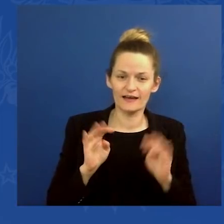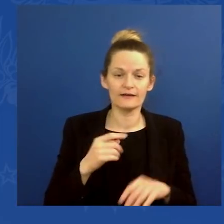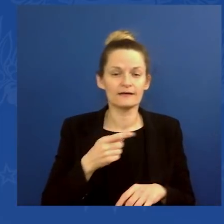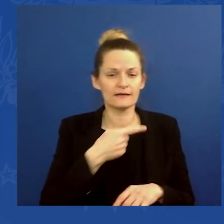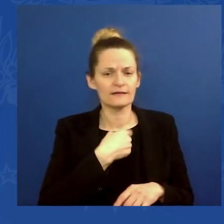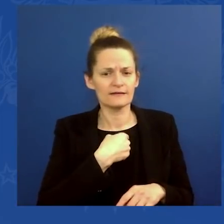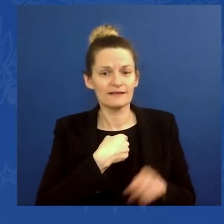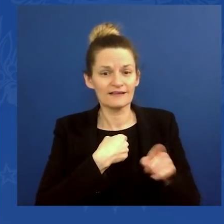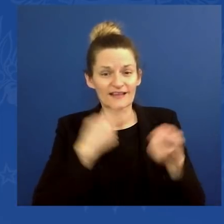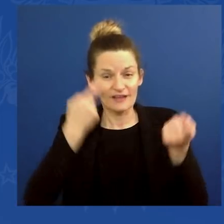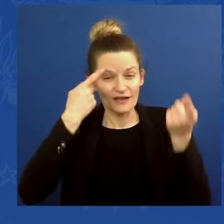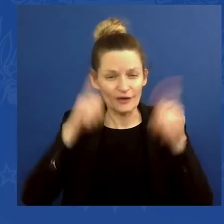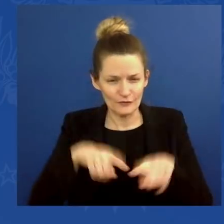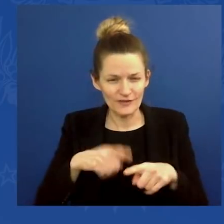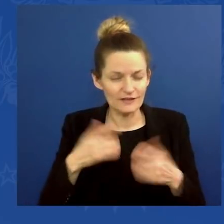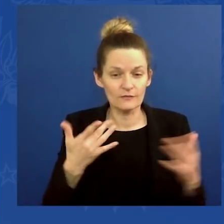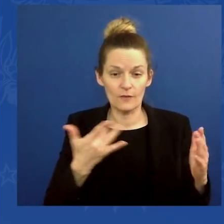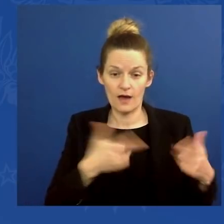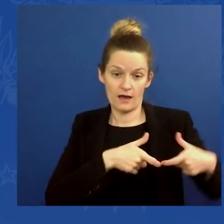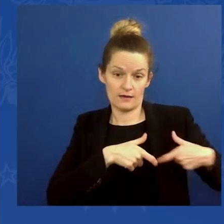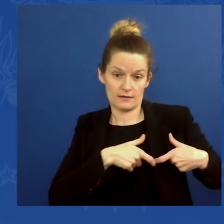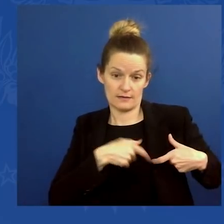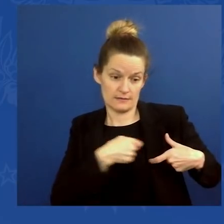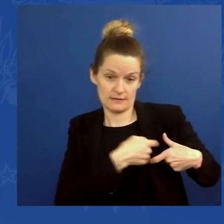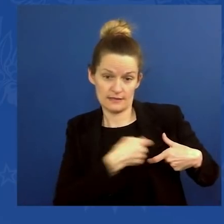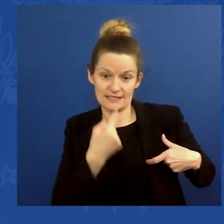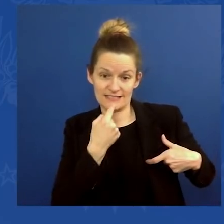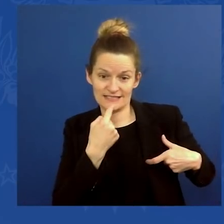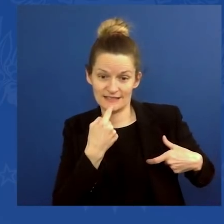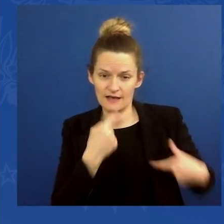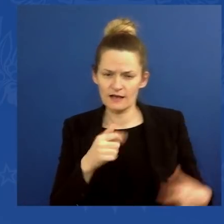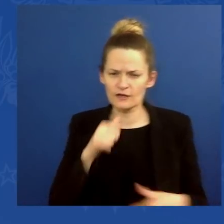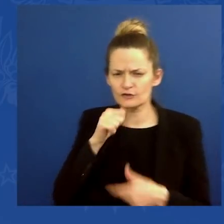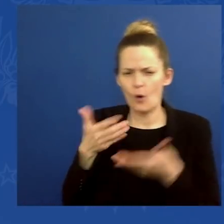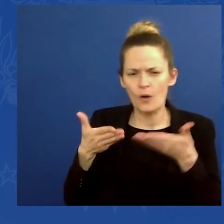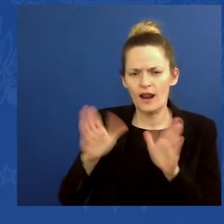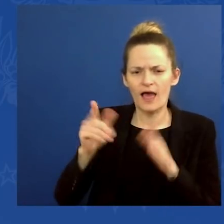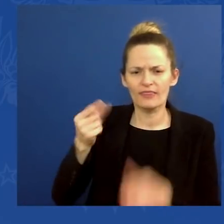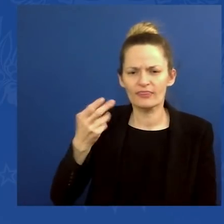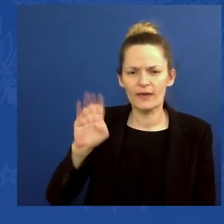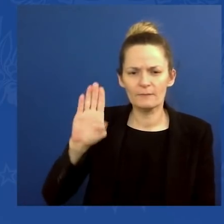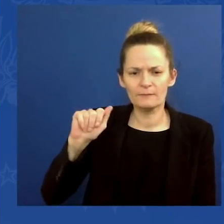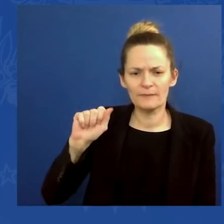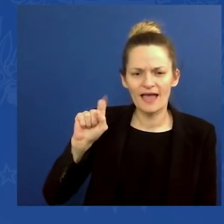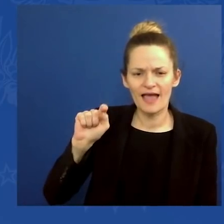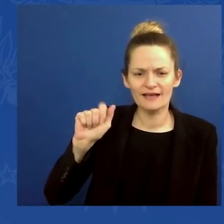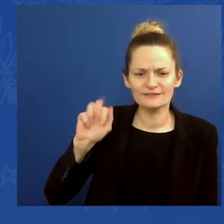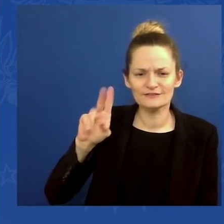"Don't let the bastards get you down."